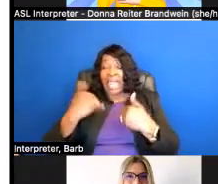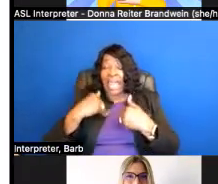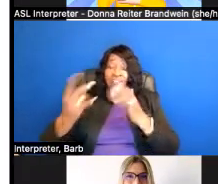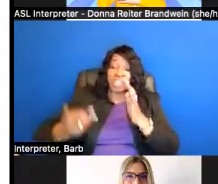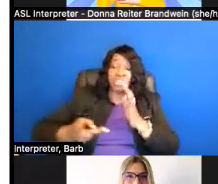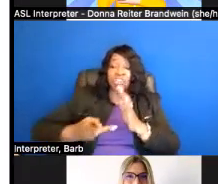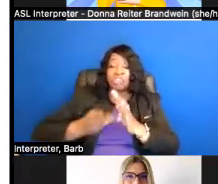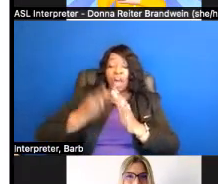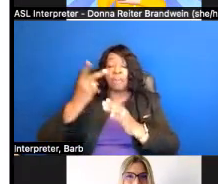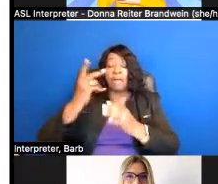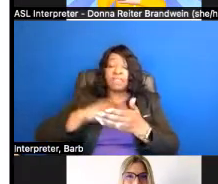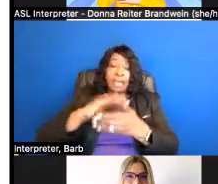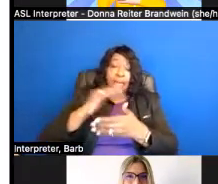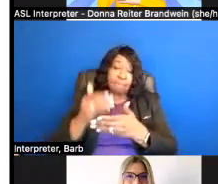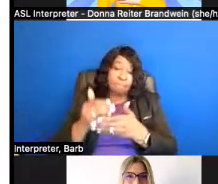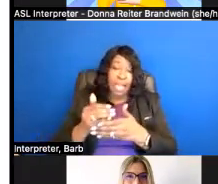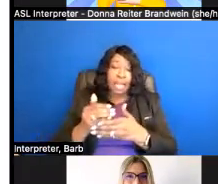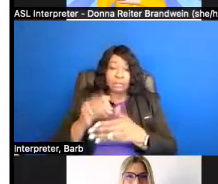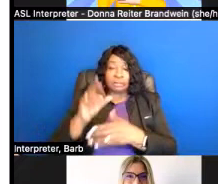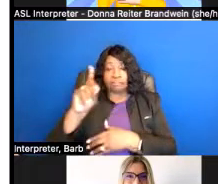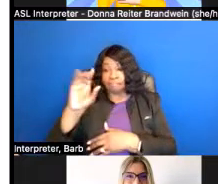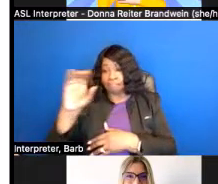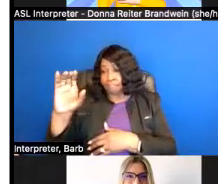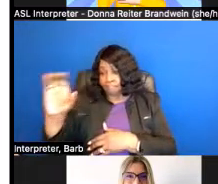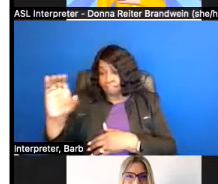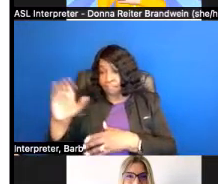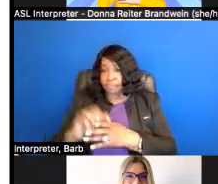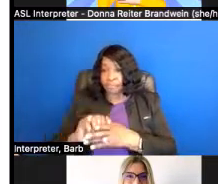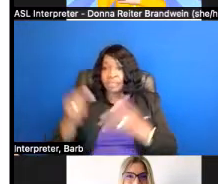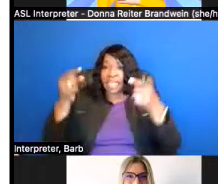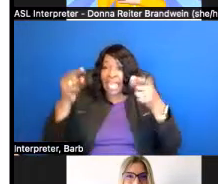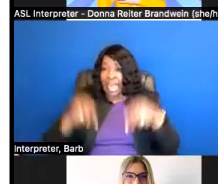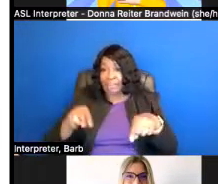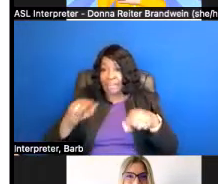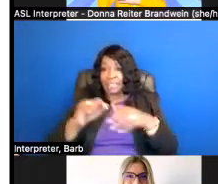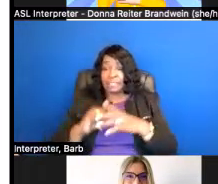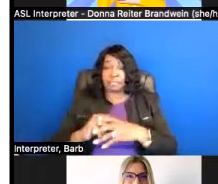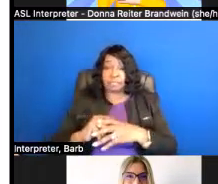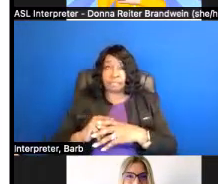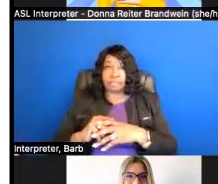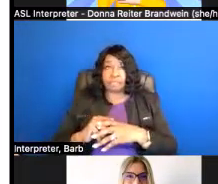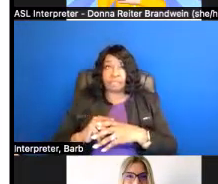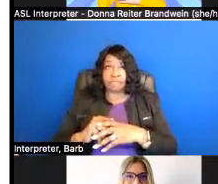of our disability cultural centers happening. So it's super exciting.